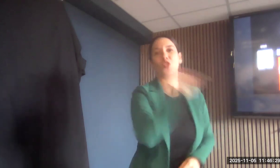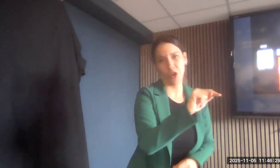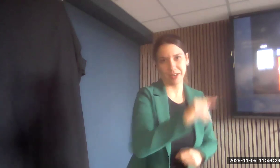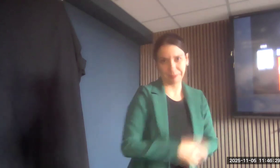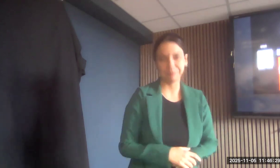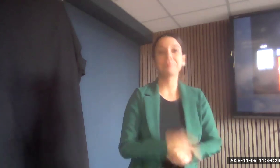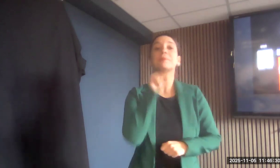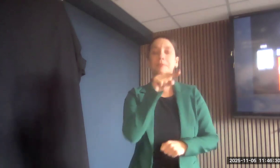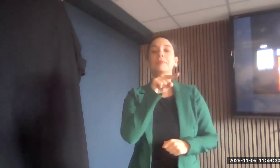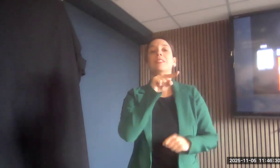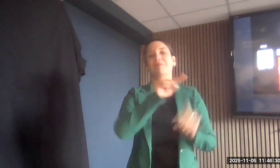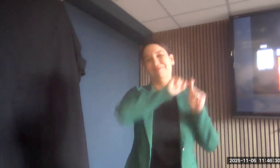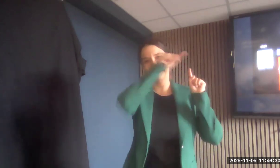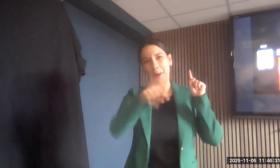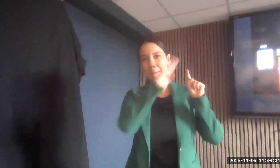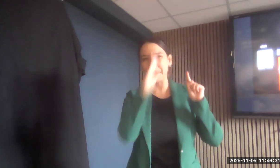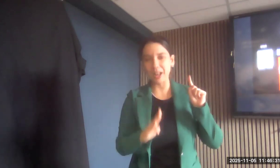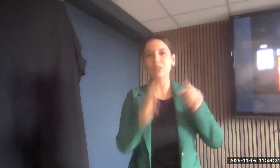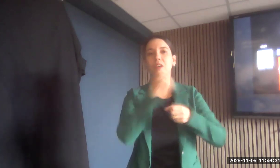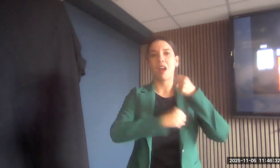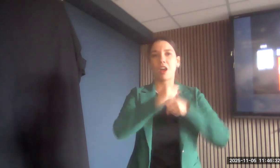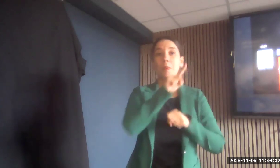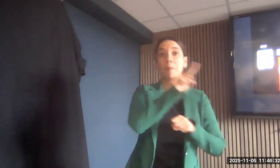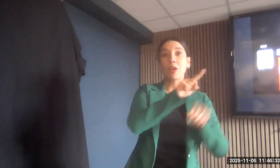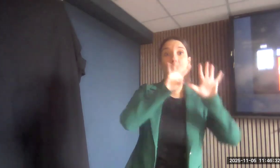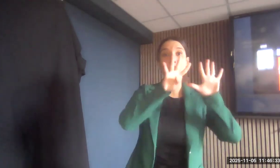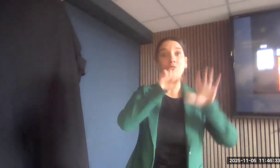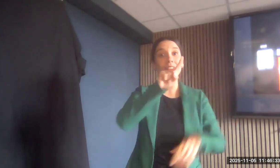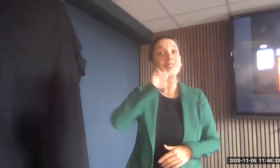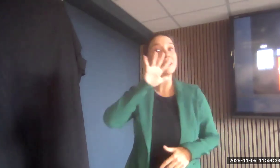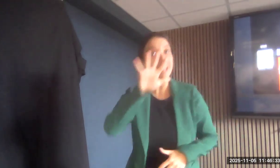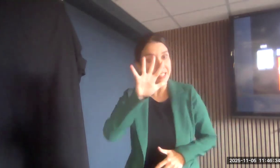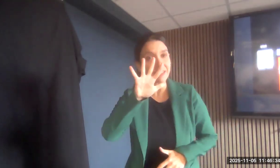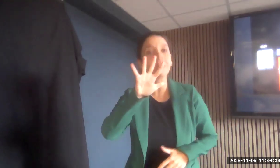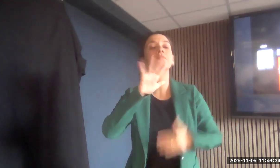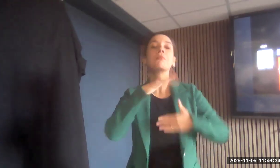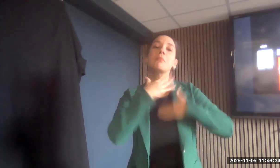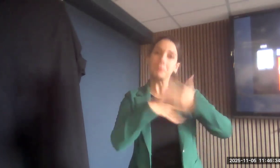So the Oates dictionary is very important as part of our history of Libras.